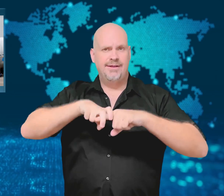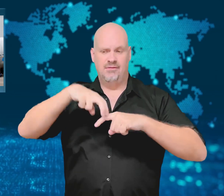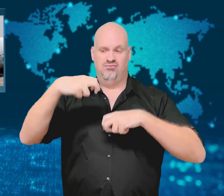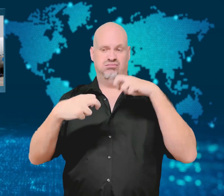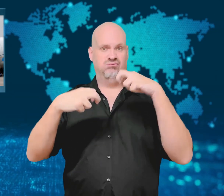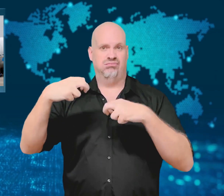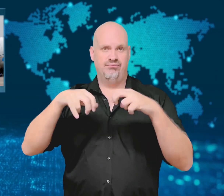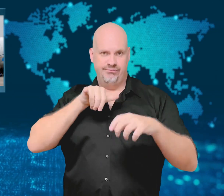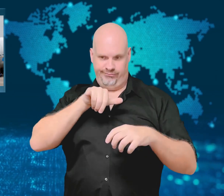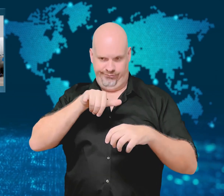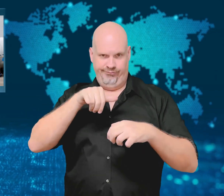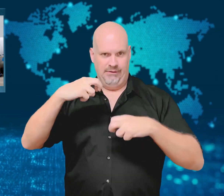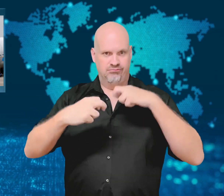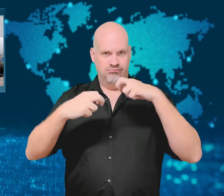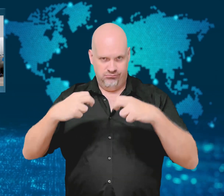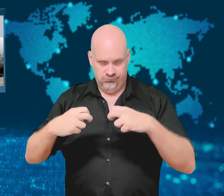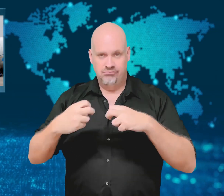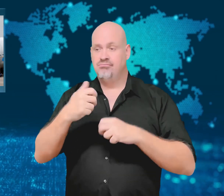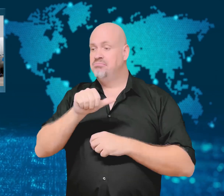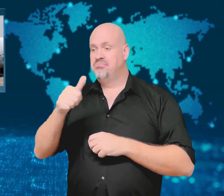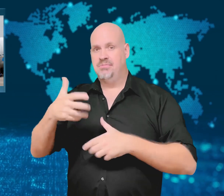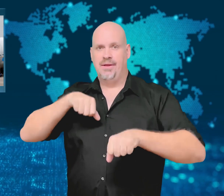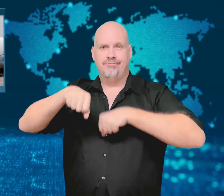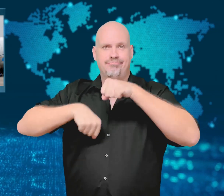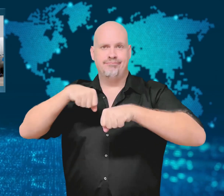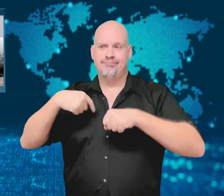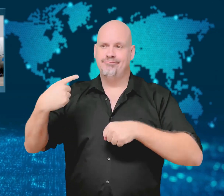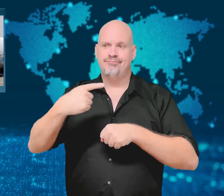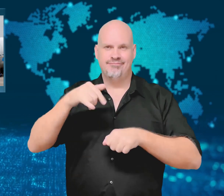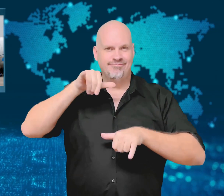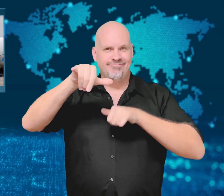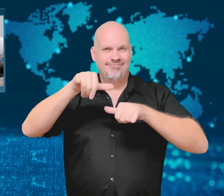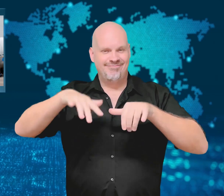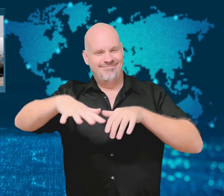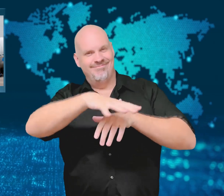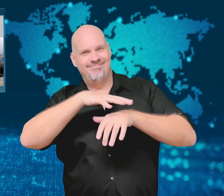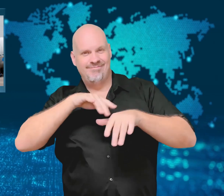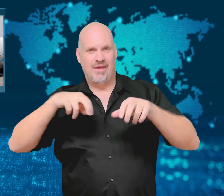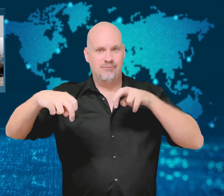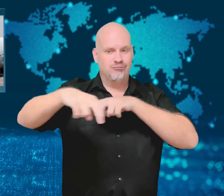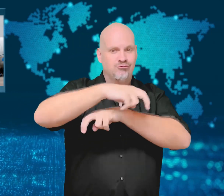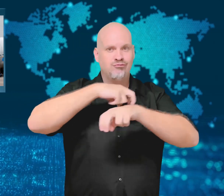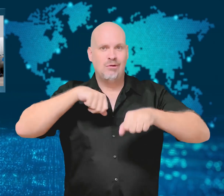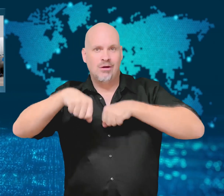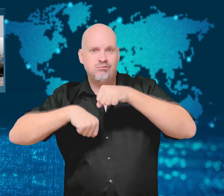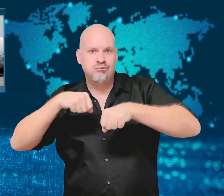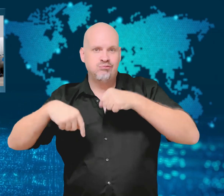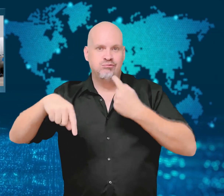Some sat on the runways and others rode bicycles around